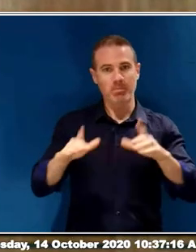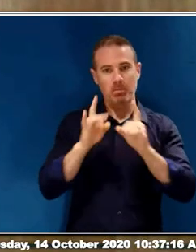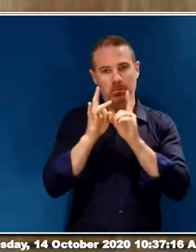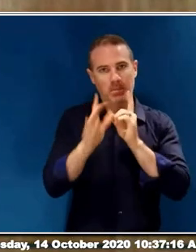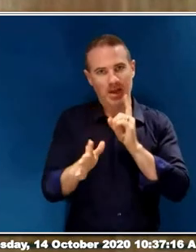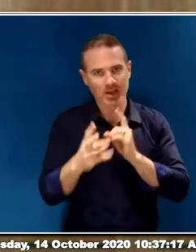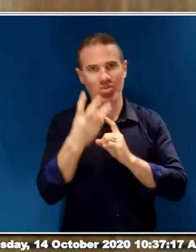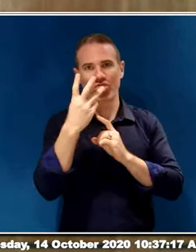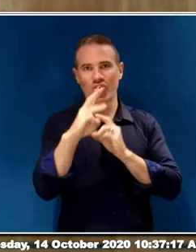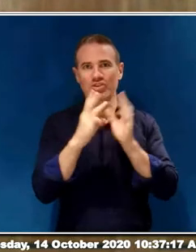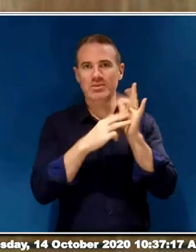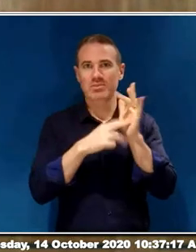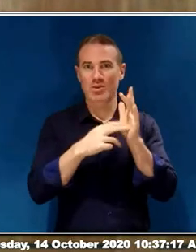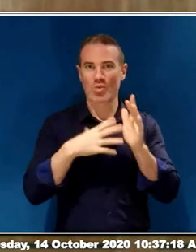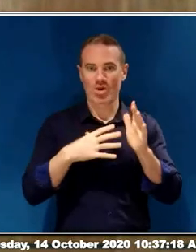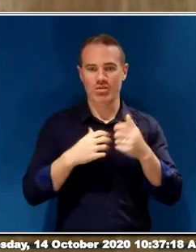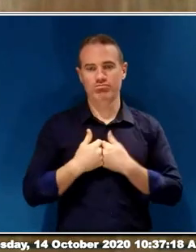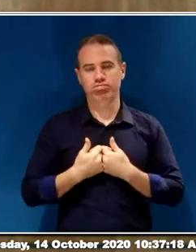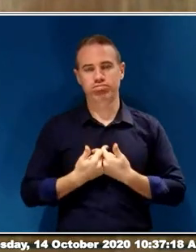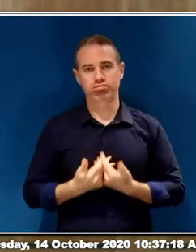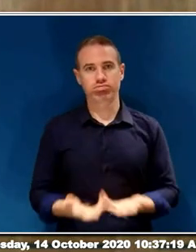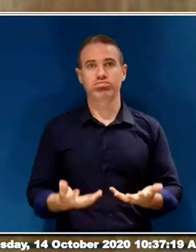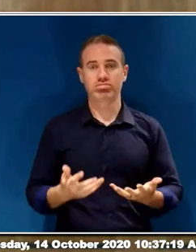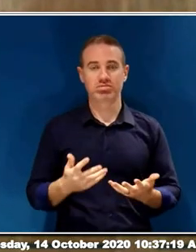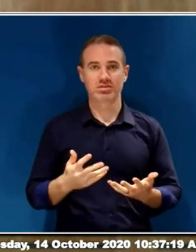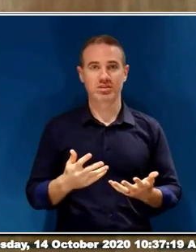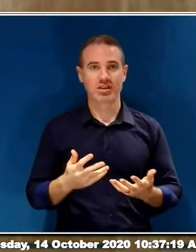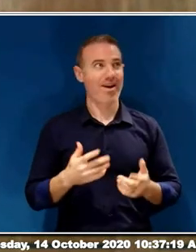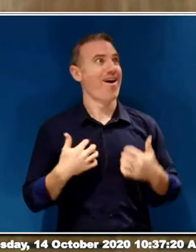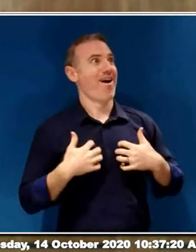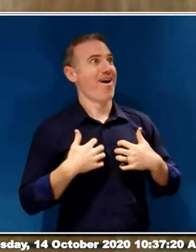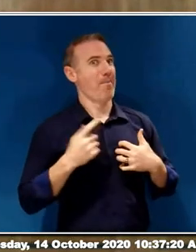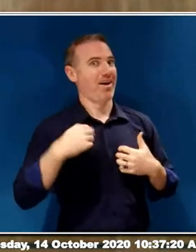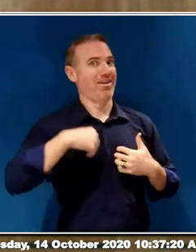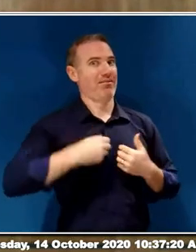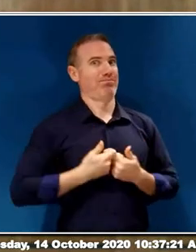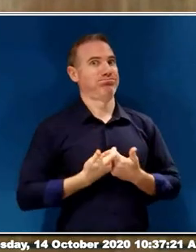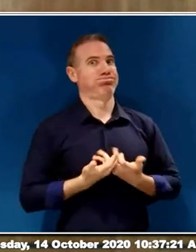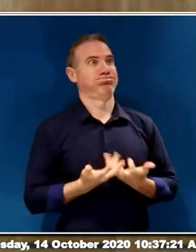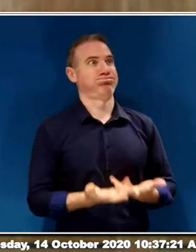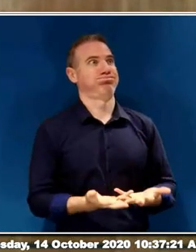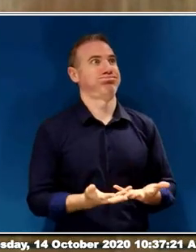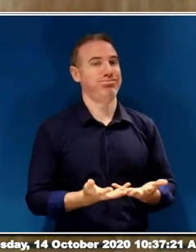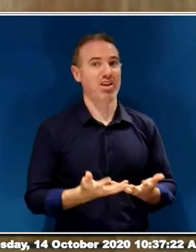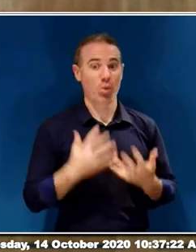once he becomes fatigued, his ability to be able to self-regulate or co-regulate